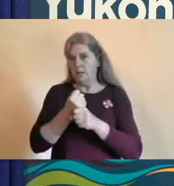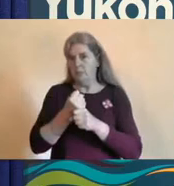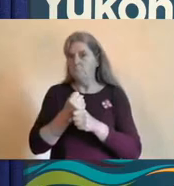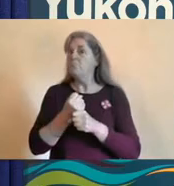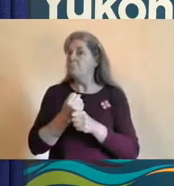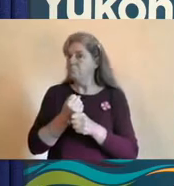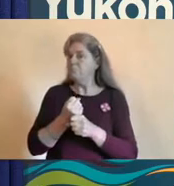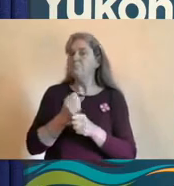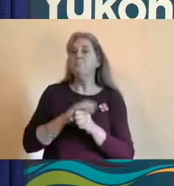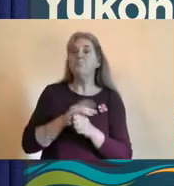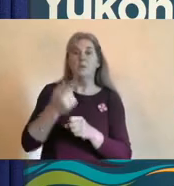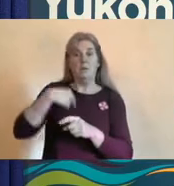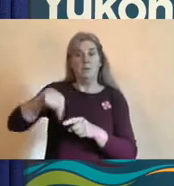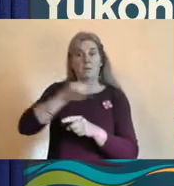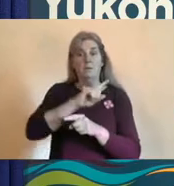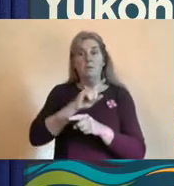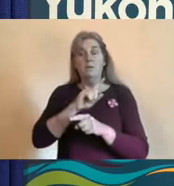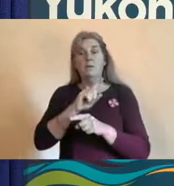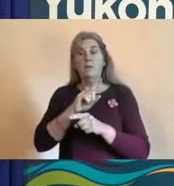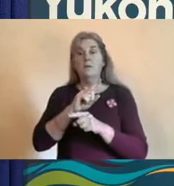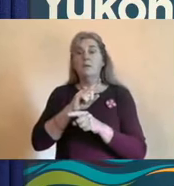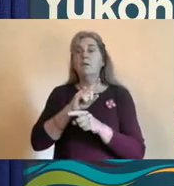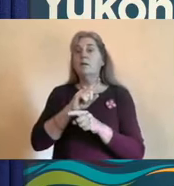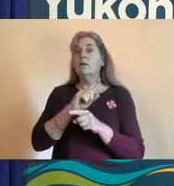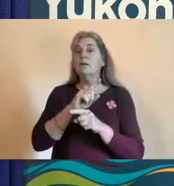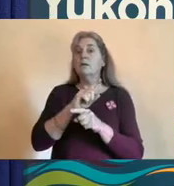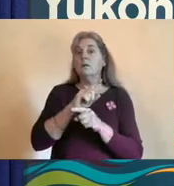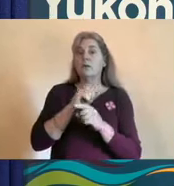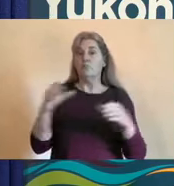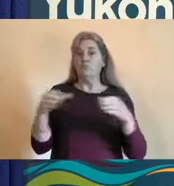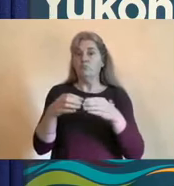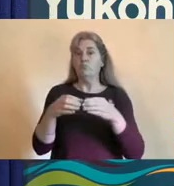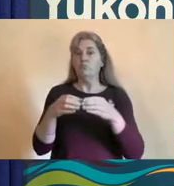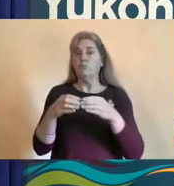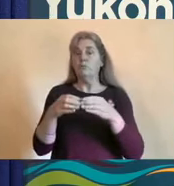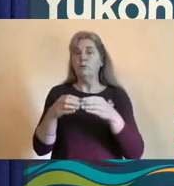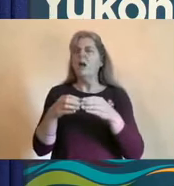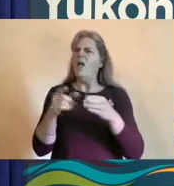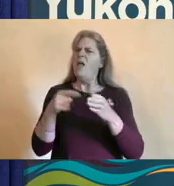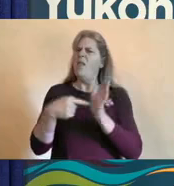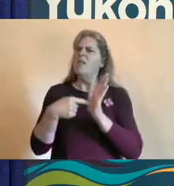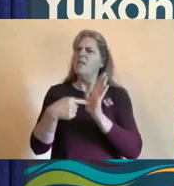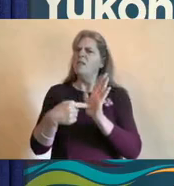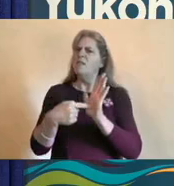Members will reflect the